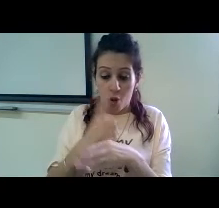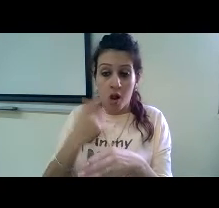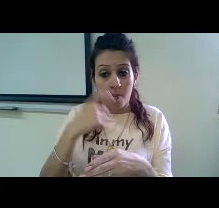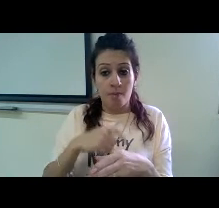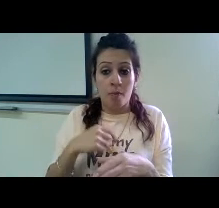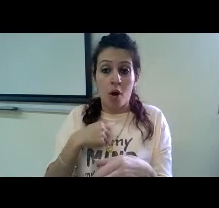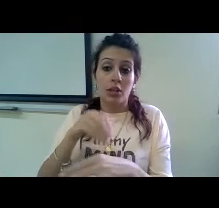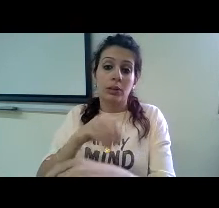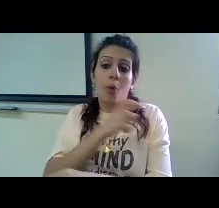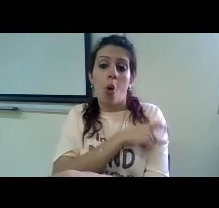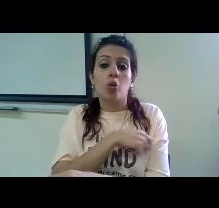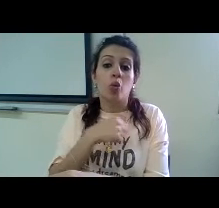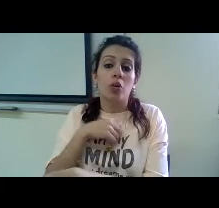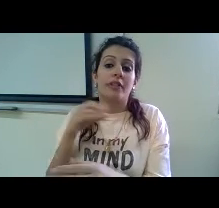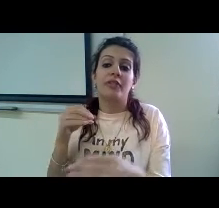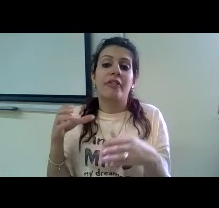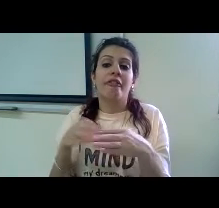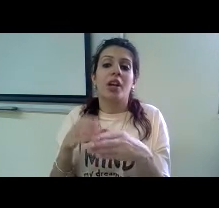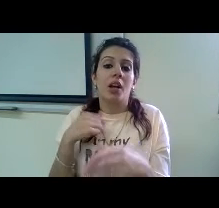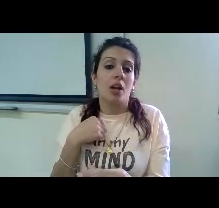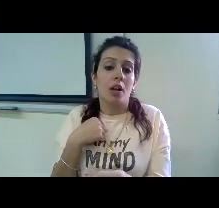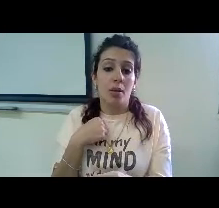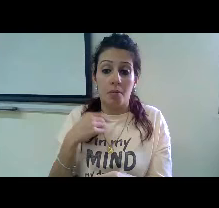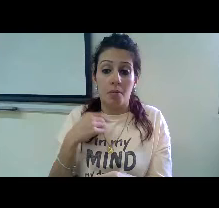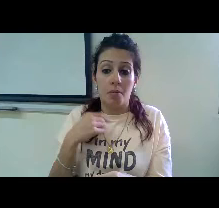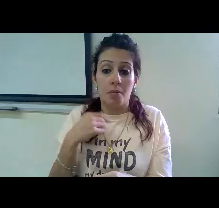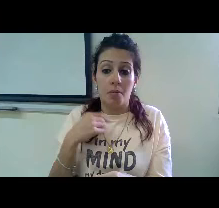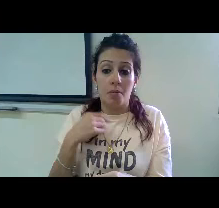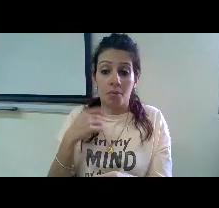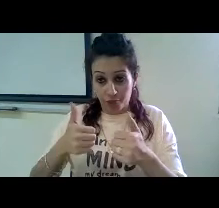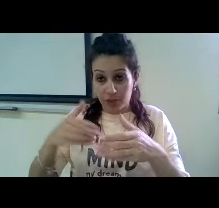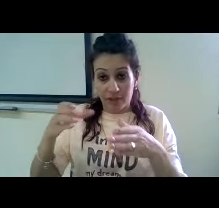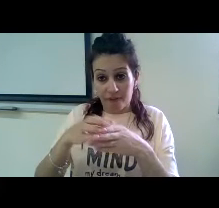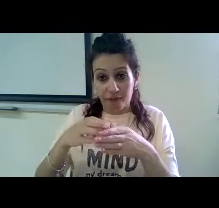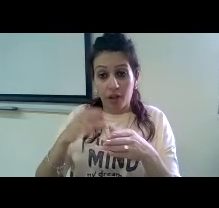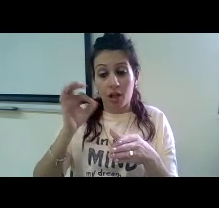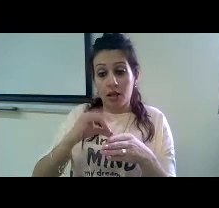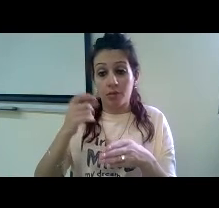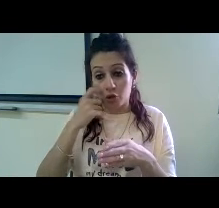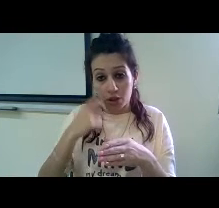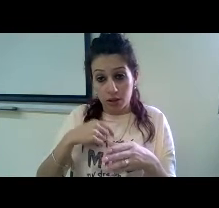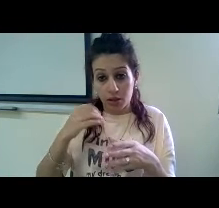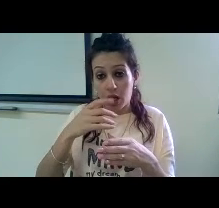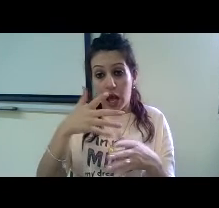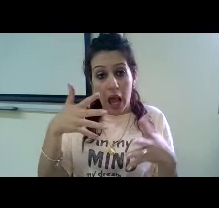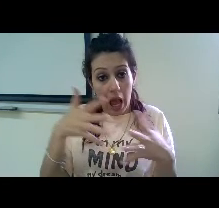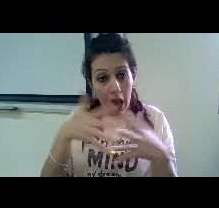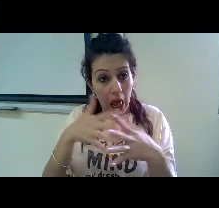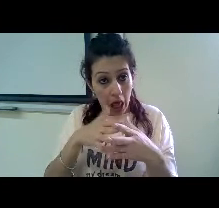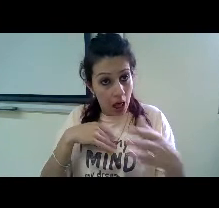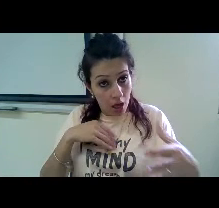But first, we need to assess the family's strengths and challenge, and what's their strengths and challenge